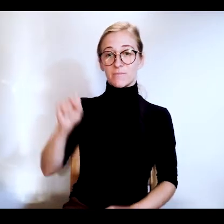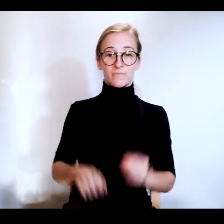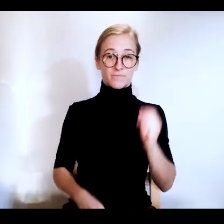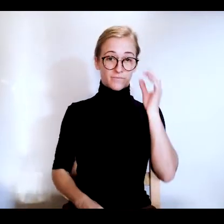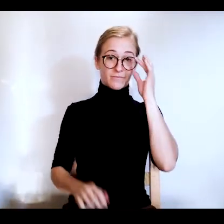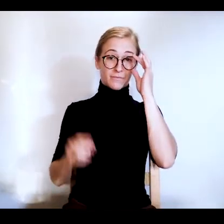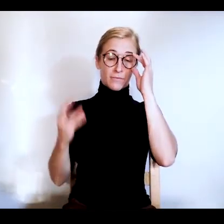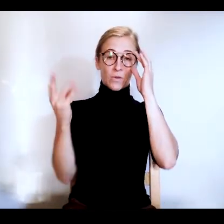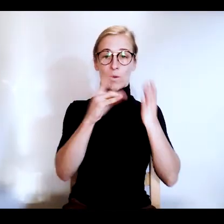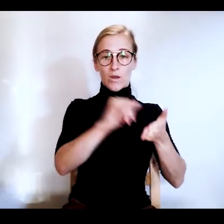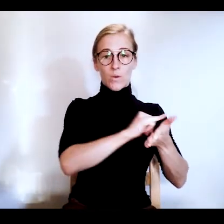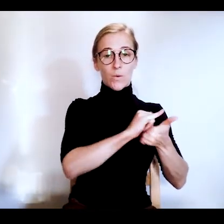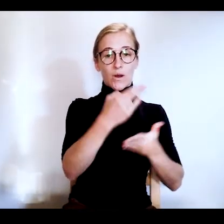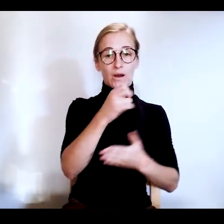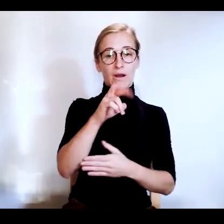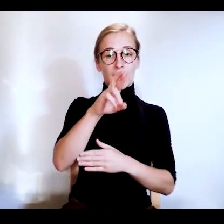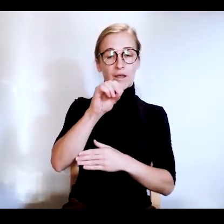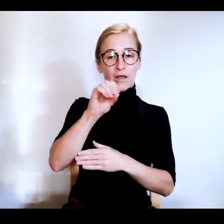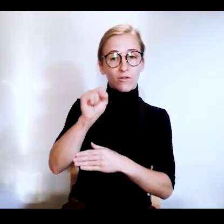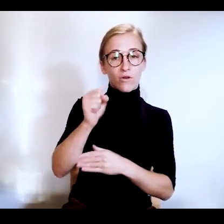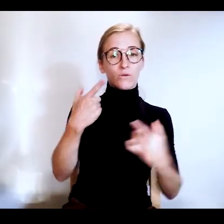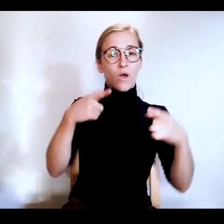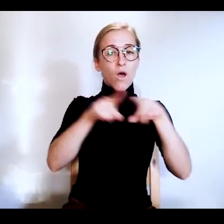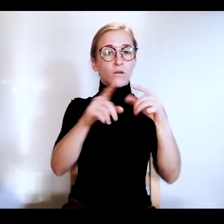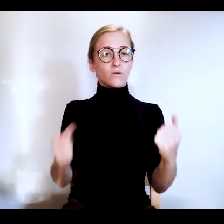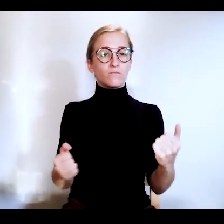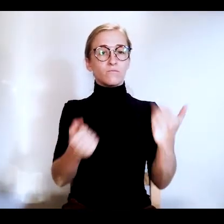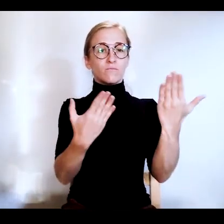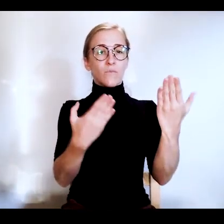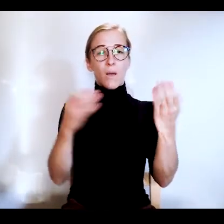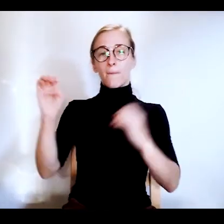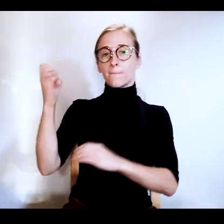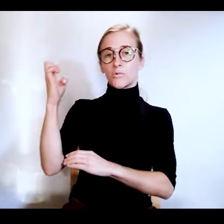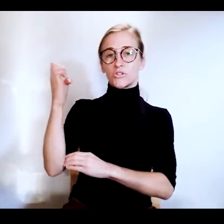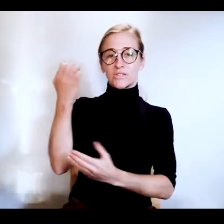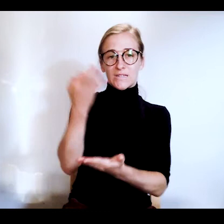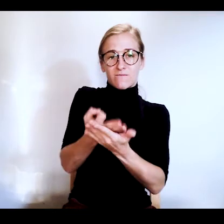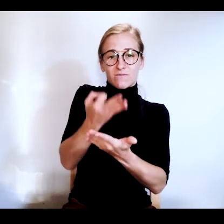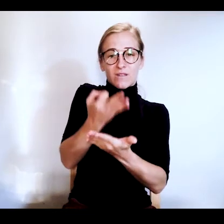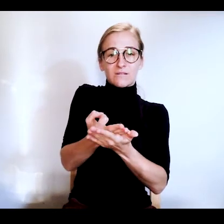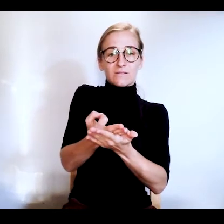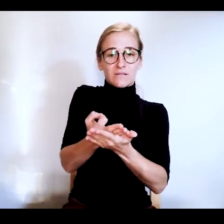Western New York Heroes also provides emergency funds